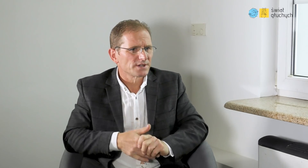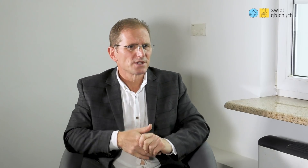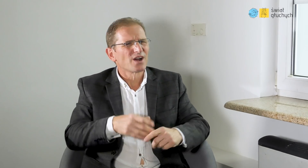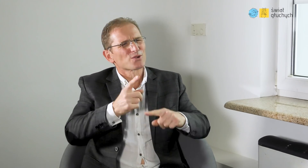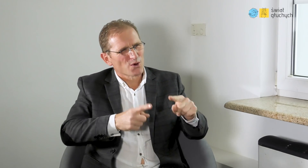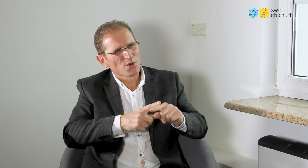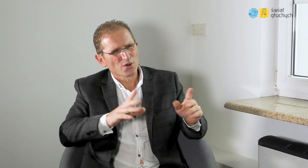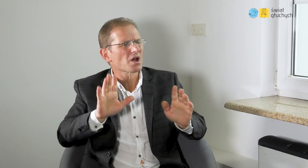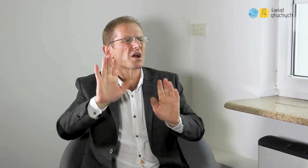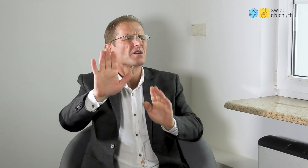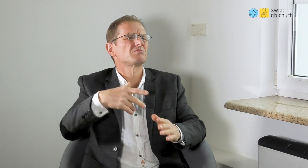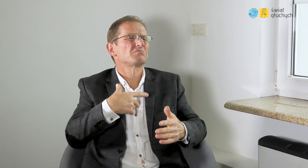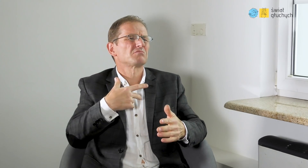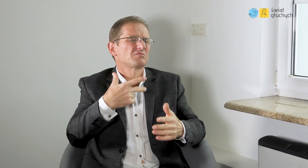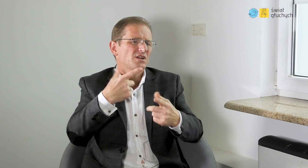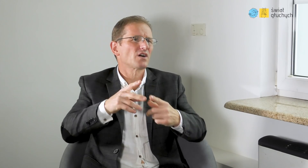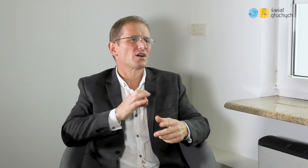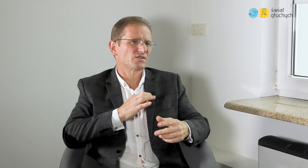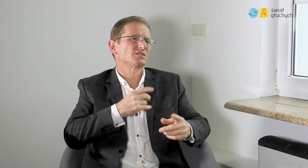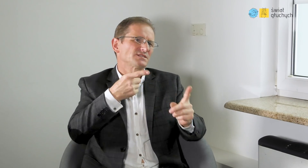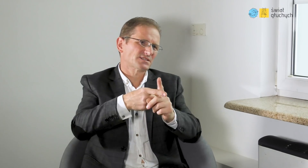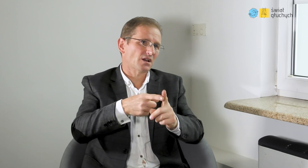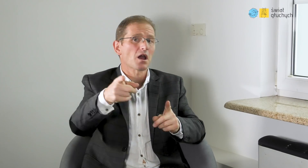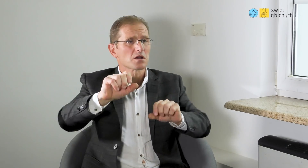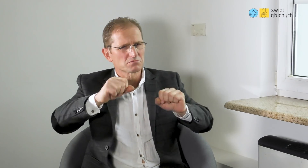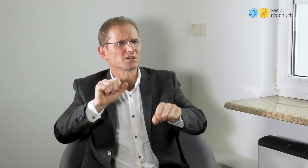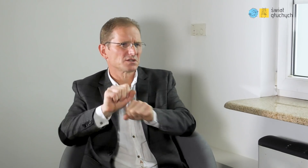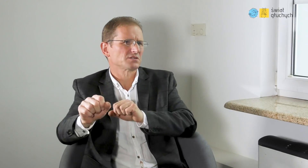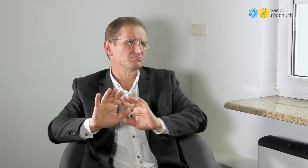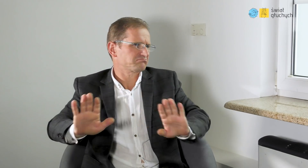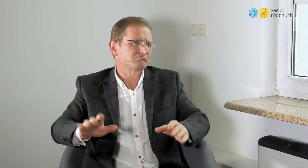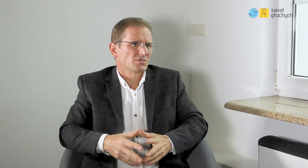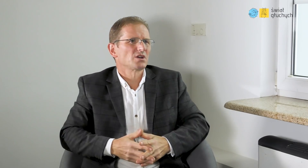I have my goals, my activities they their activities and everything is fine.